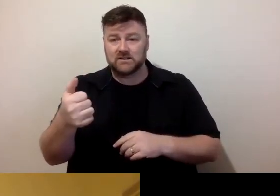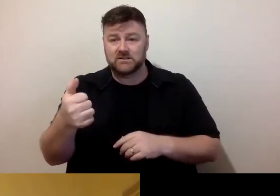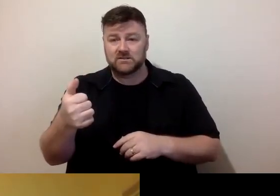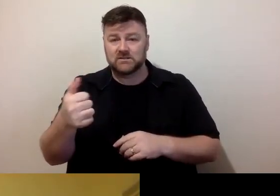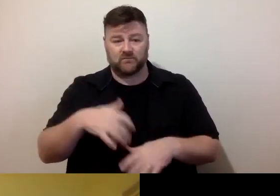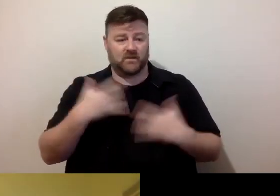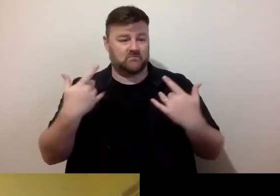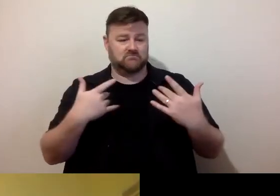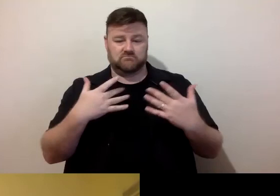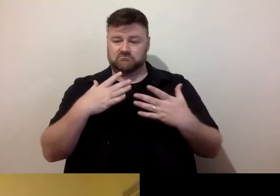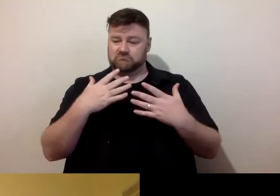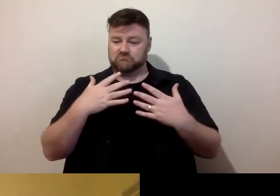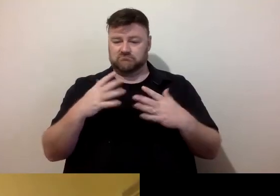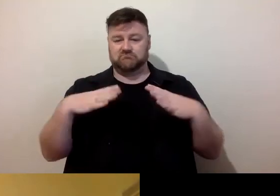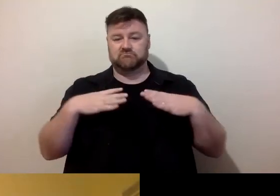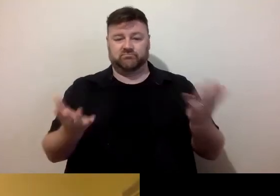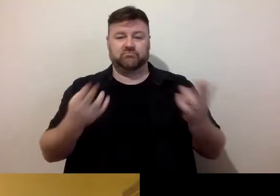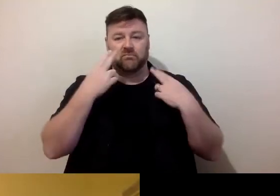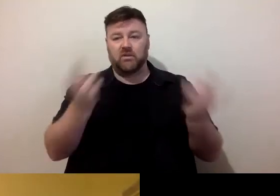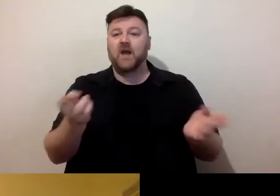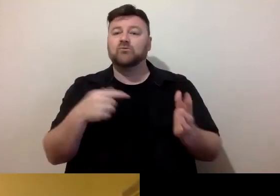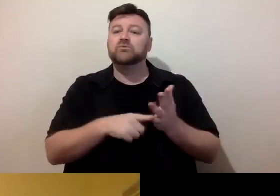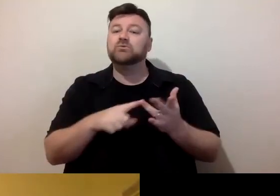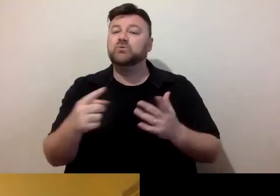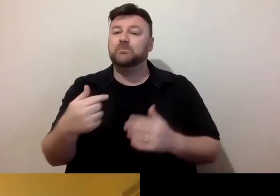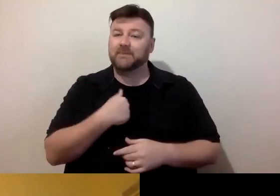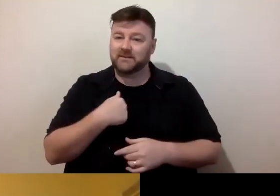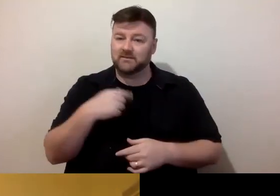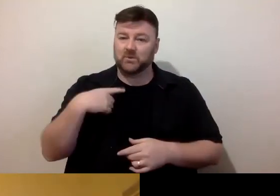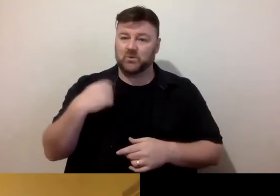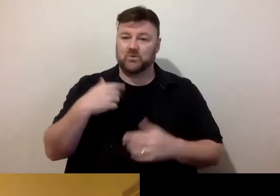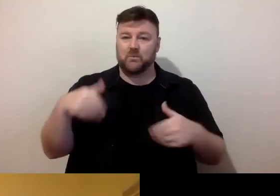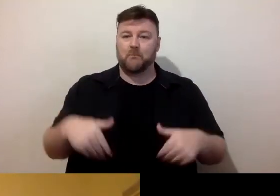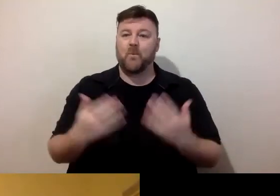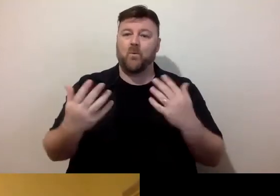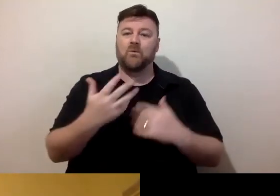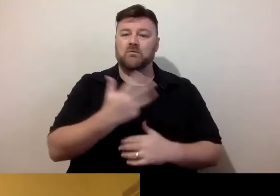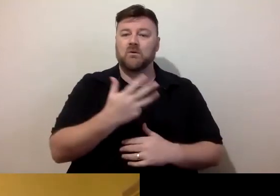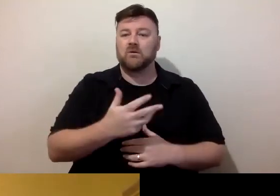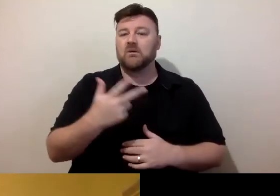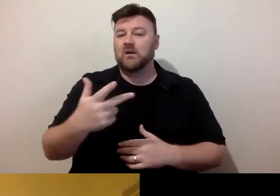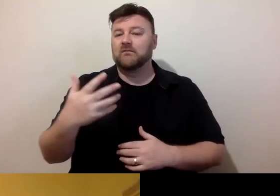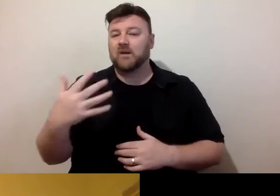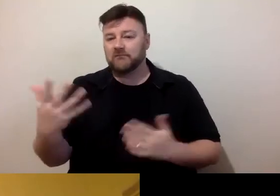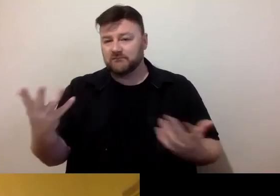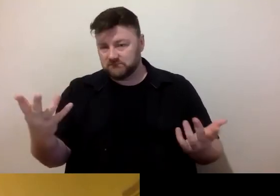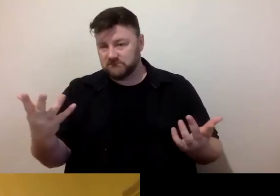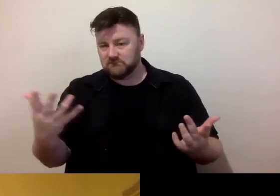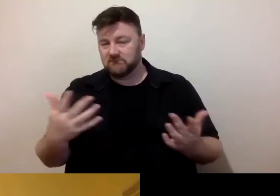I don't see it as any more flashy than a traffic light.